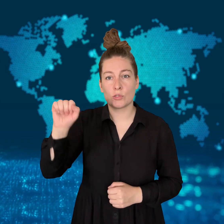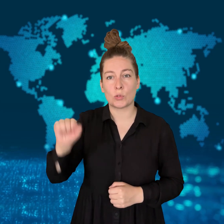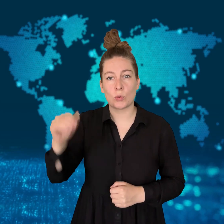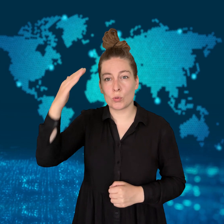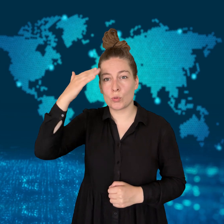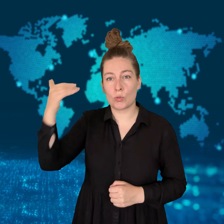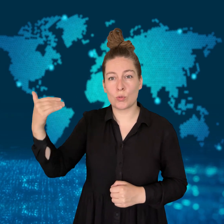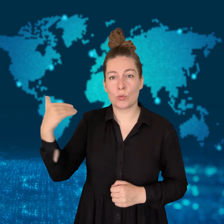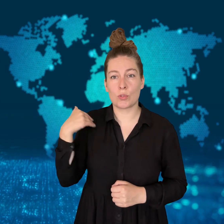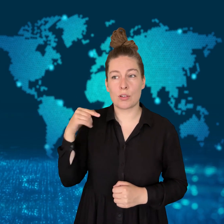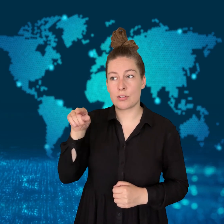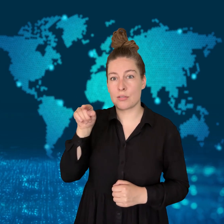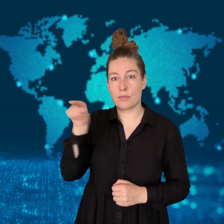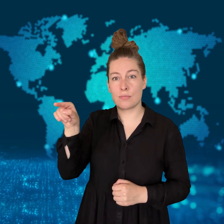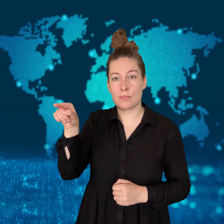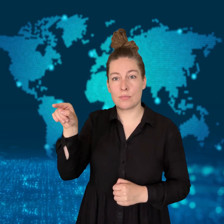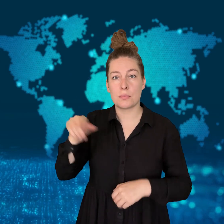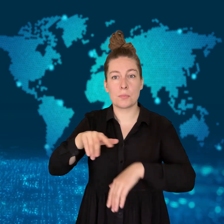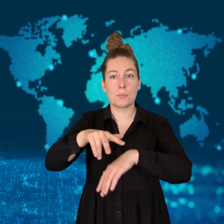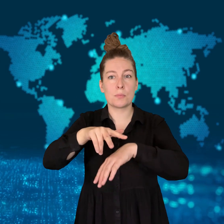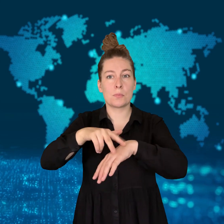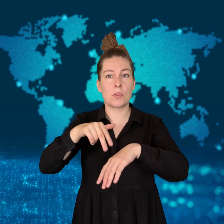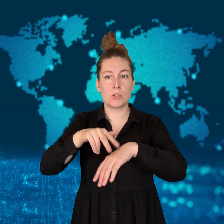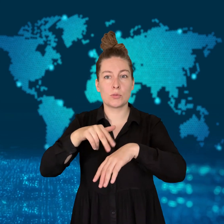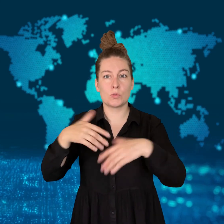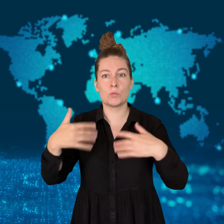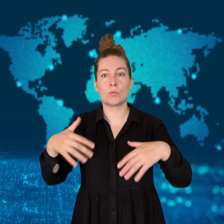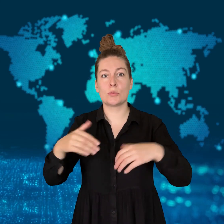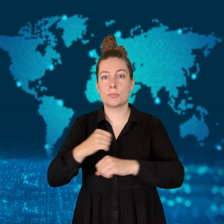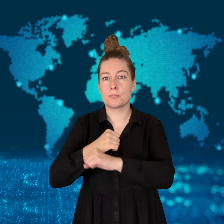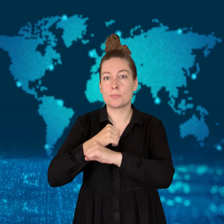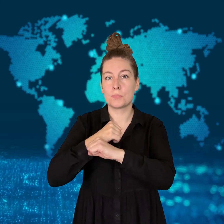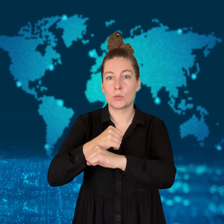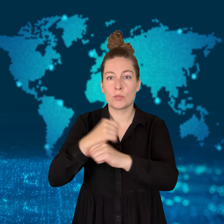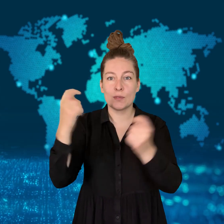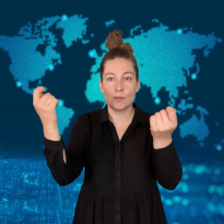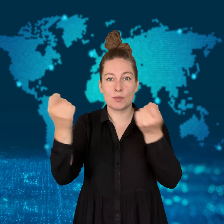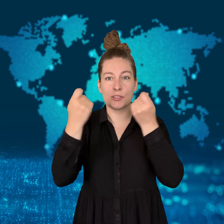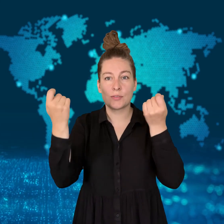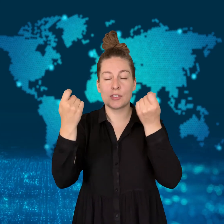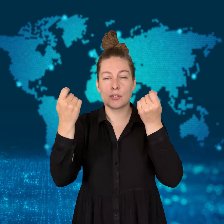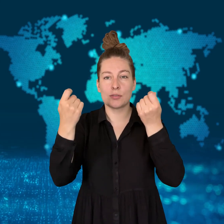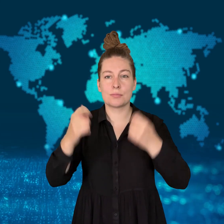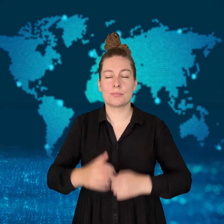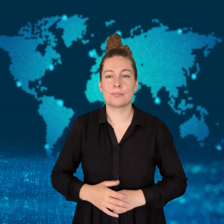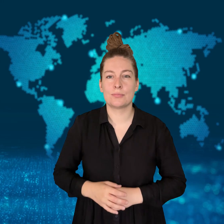Police protects festival